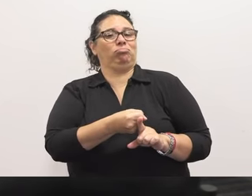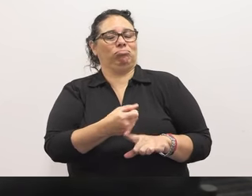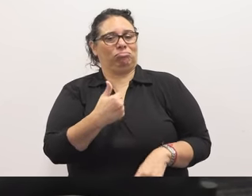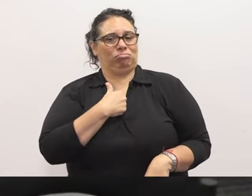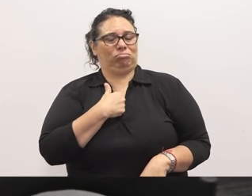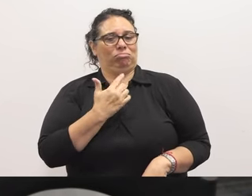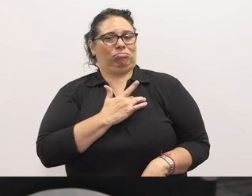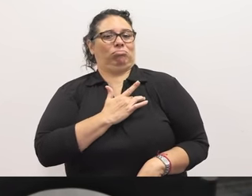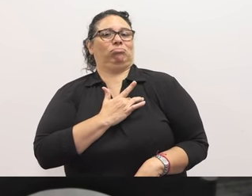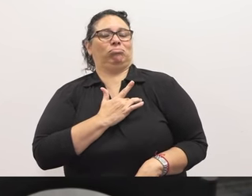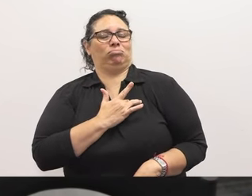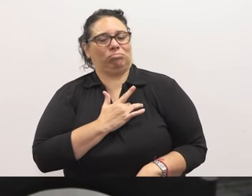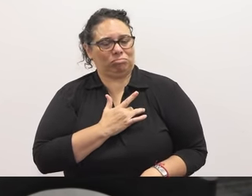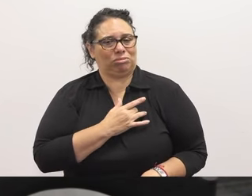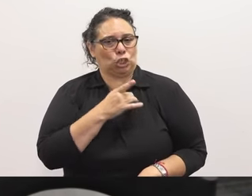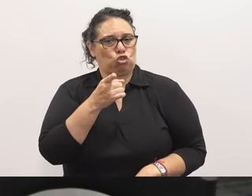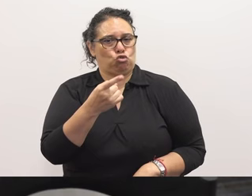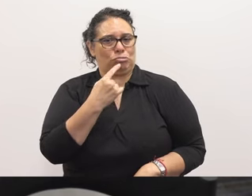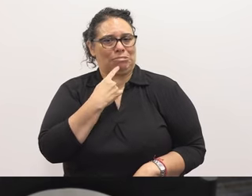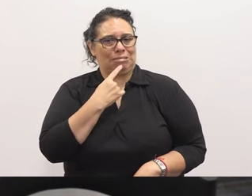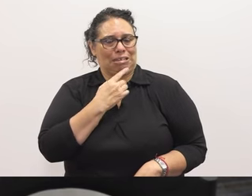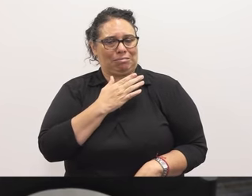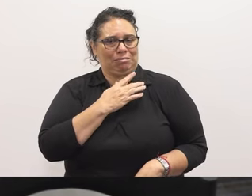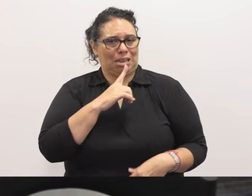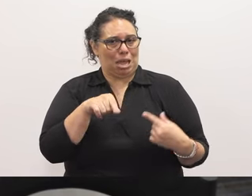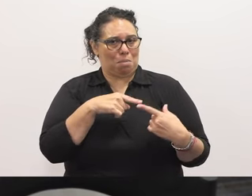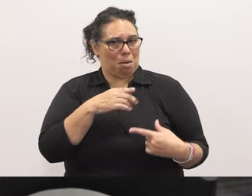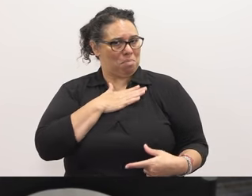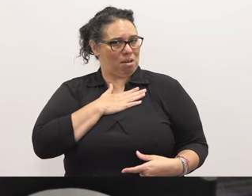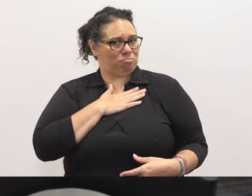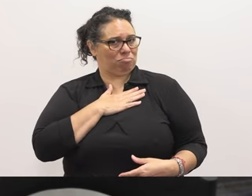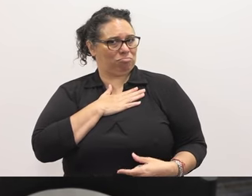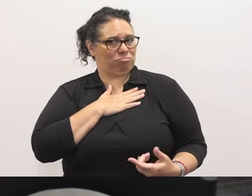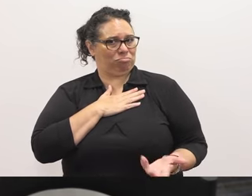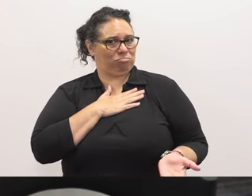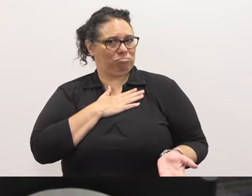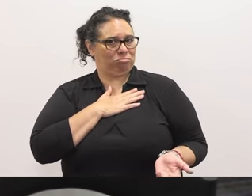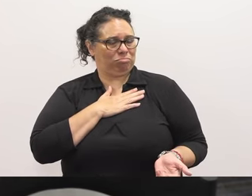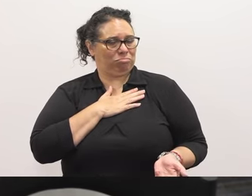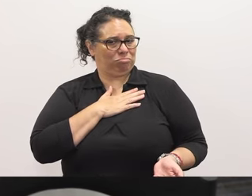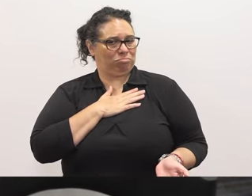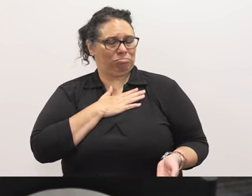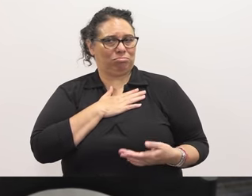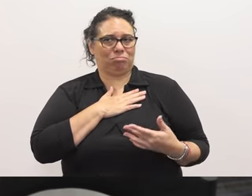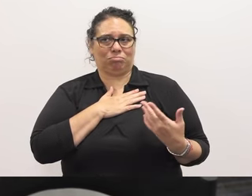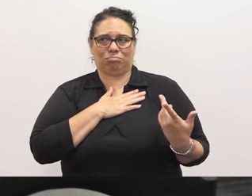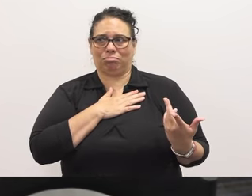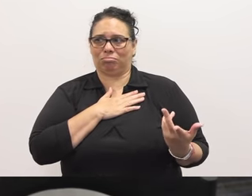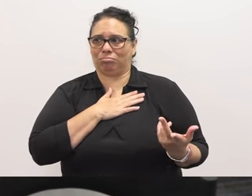is you mentioned something about my carrying an unfair weight.